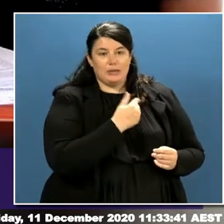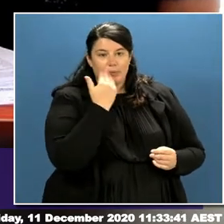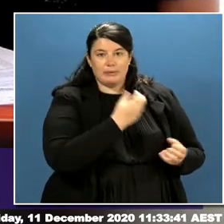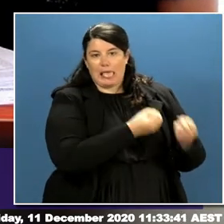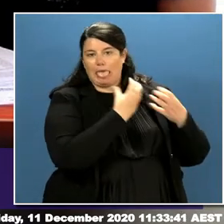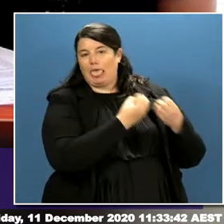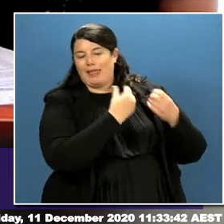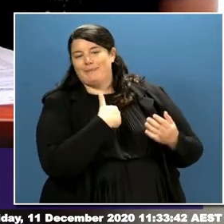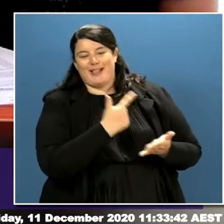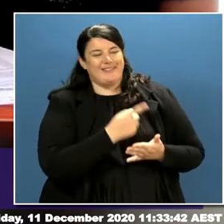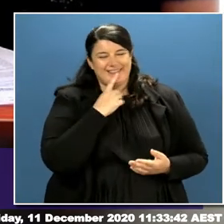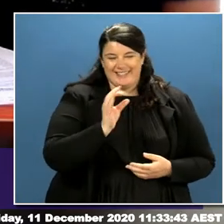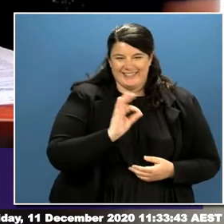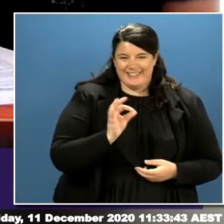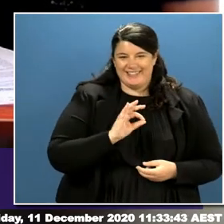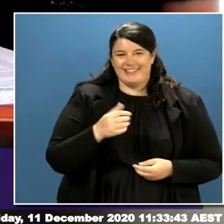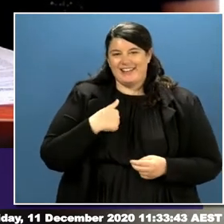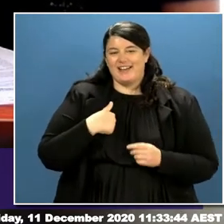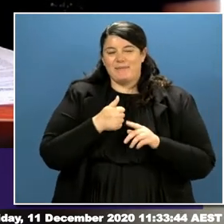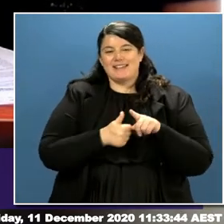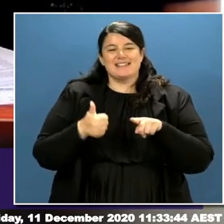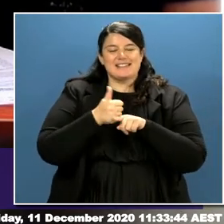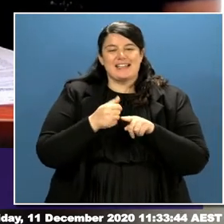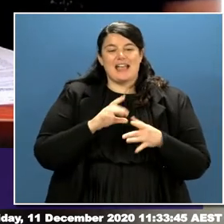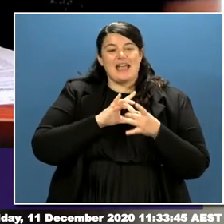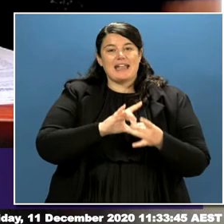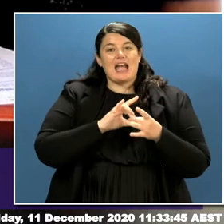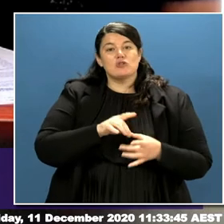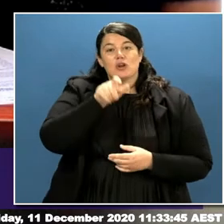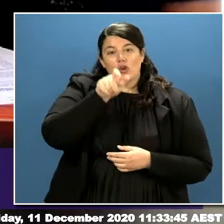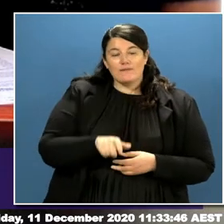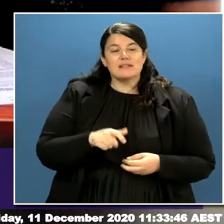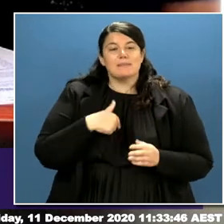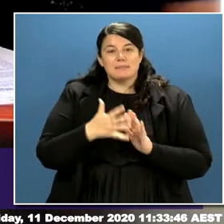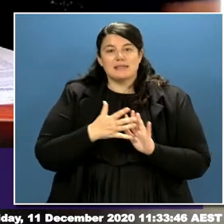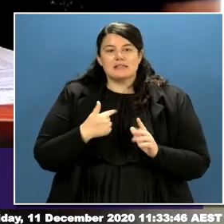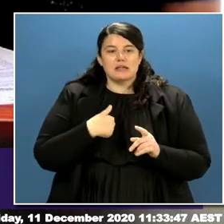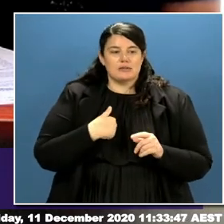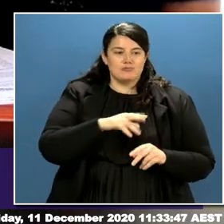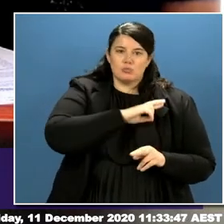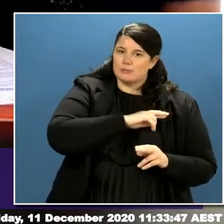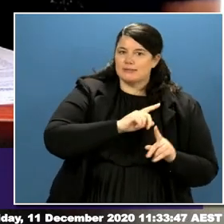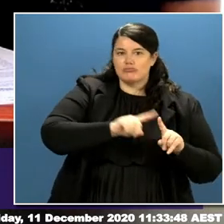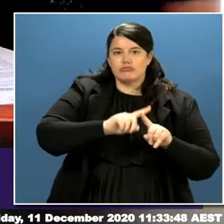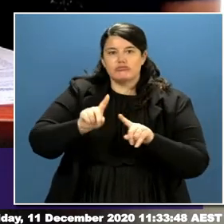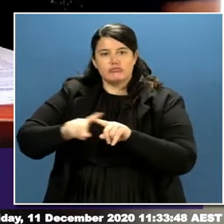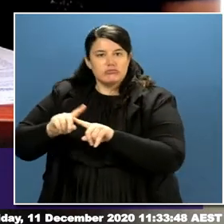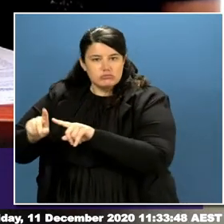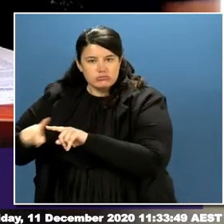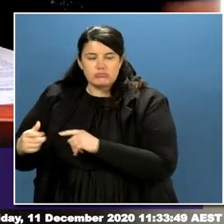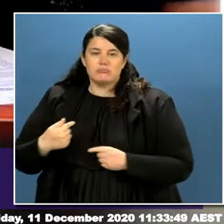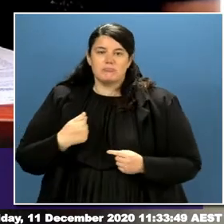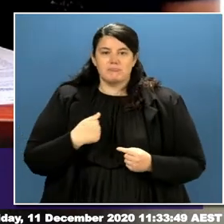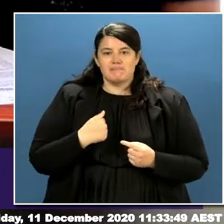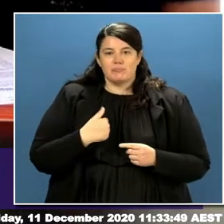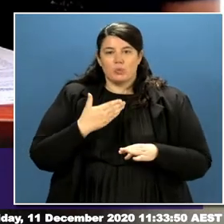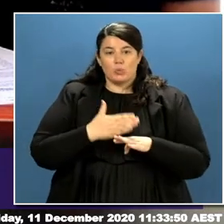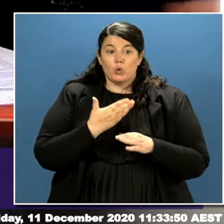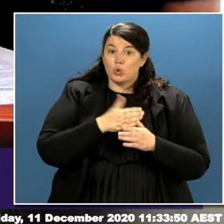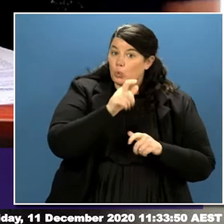No, I am the senior engagement consultant, so I work on new,clients,